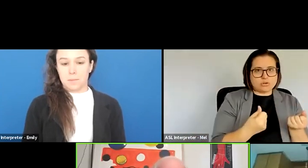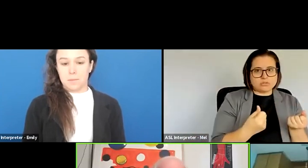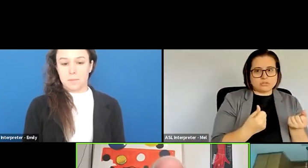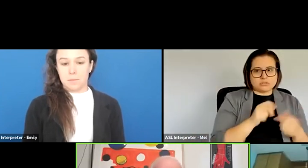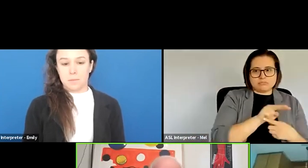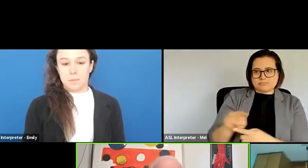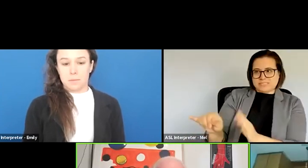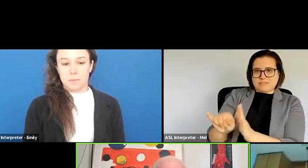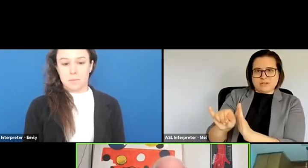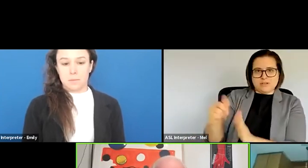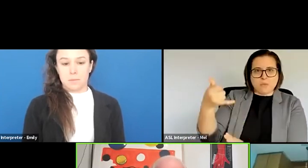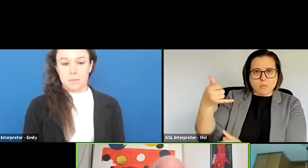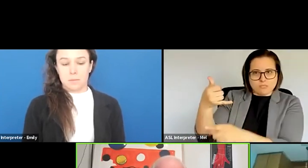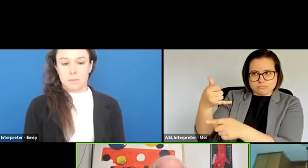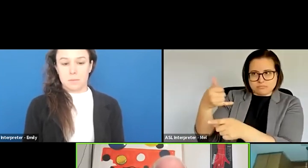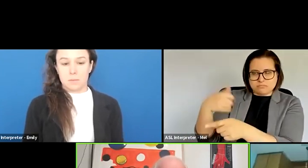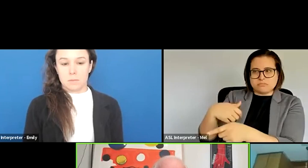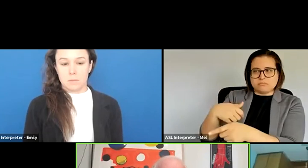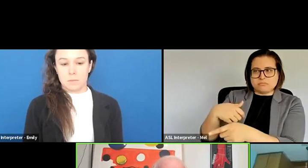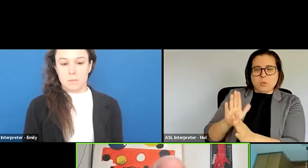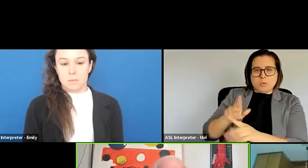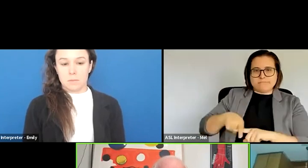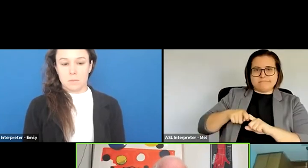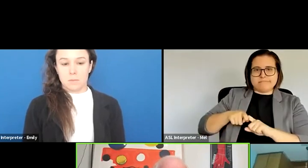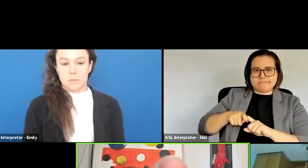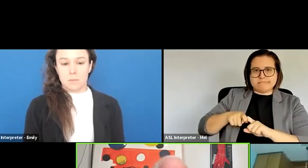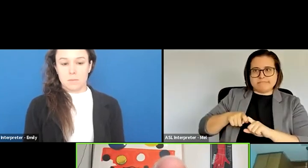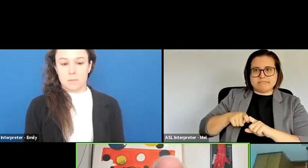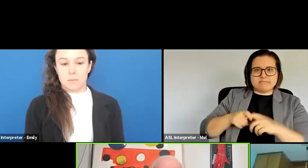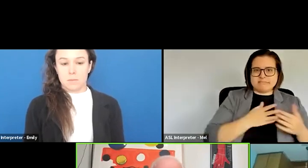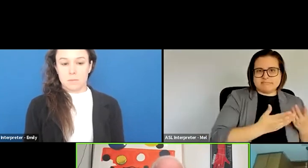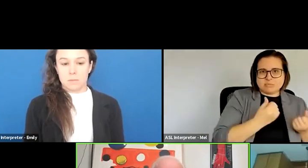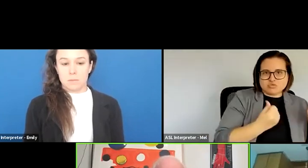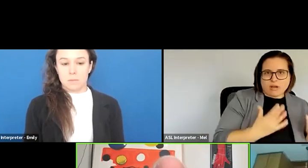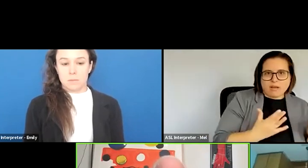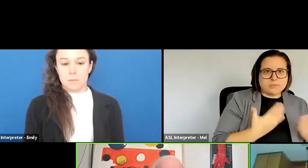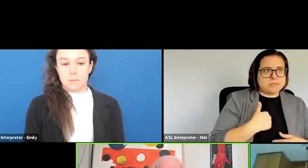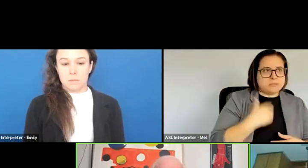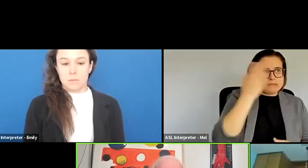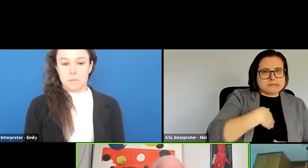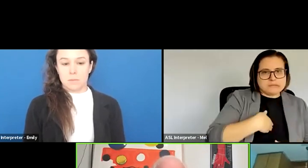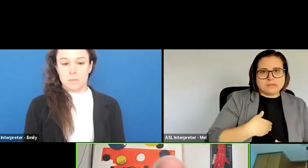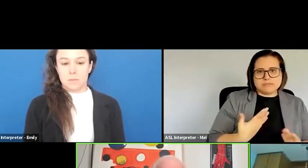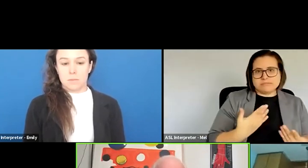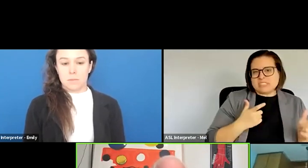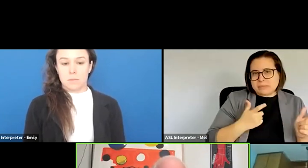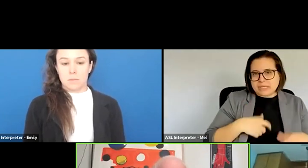the way and stop irrespective of what the driver does assuming that there's a speed, and closure,